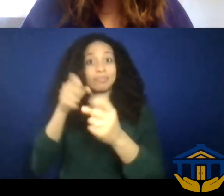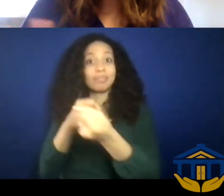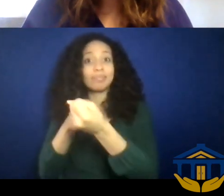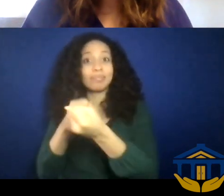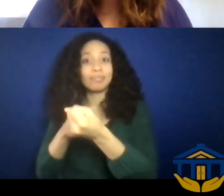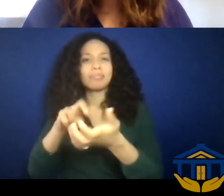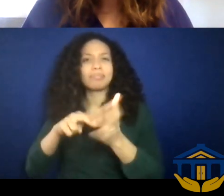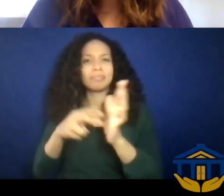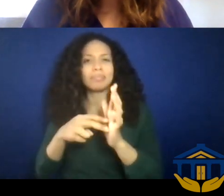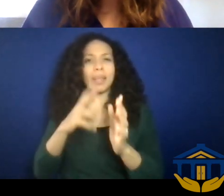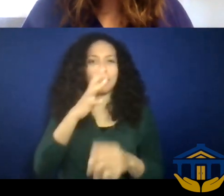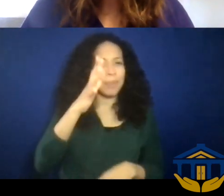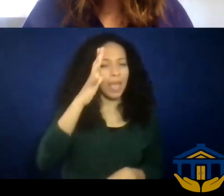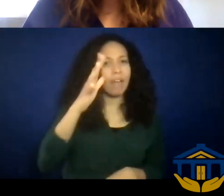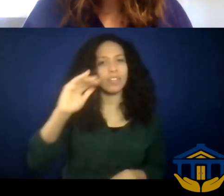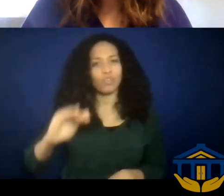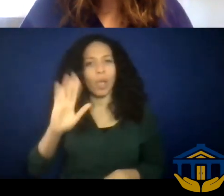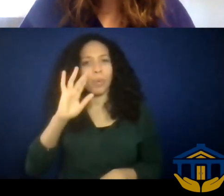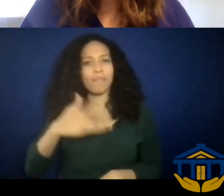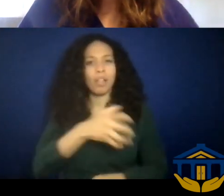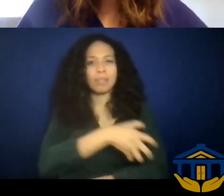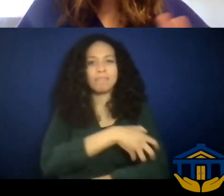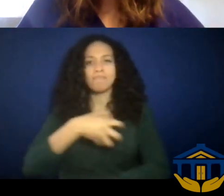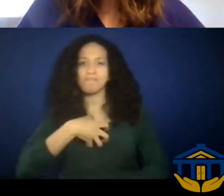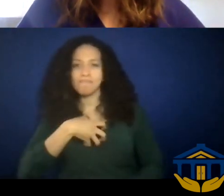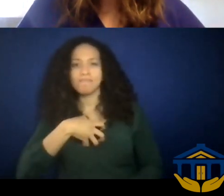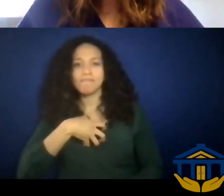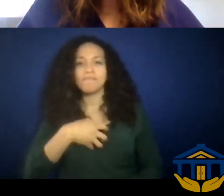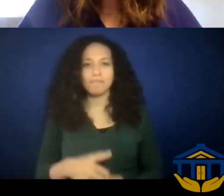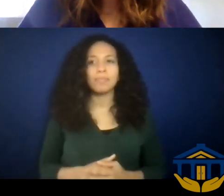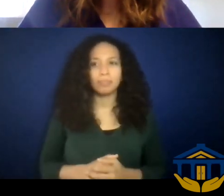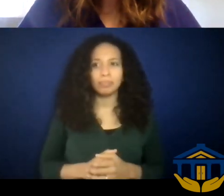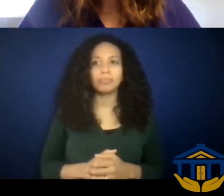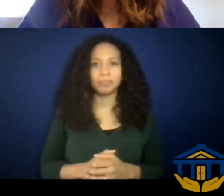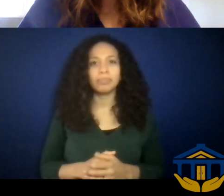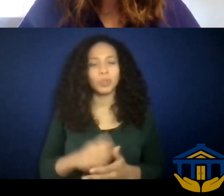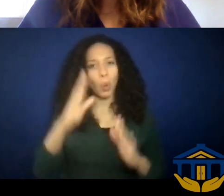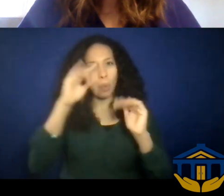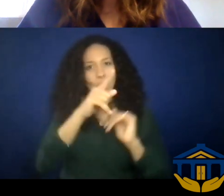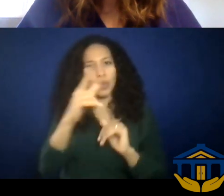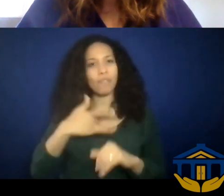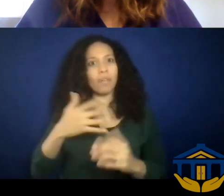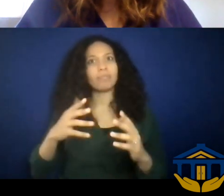all this information you'll feel very empowered moving forward working with your team. So,